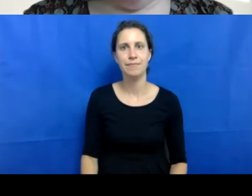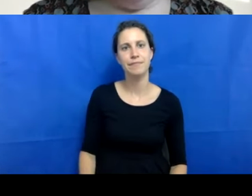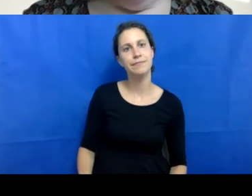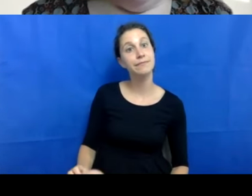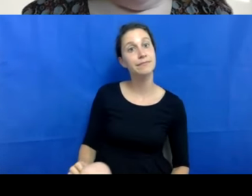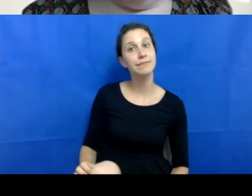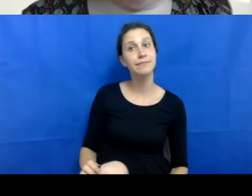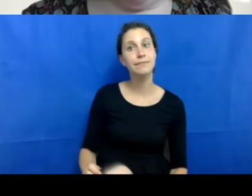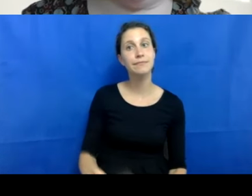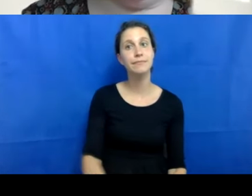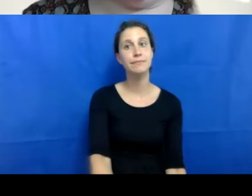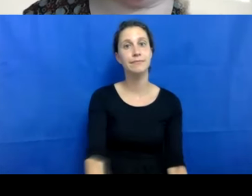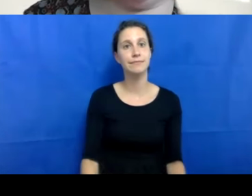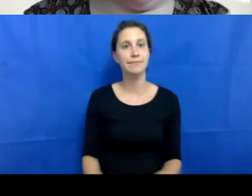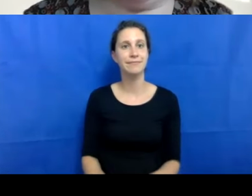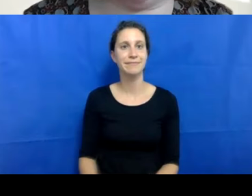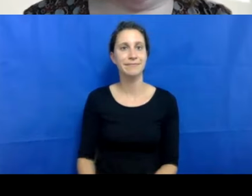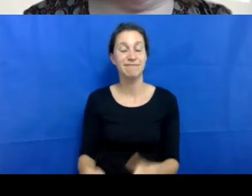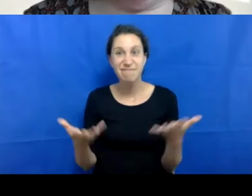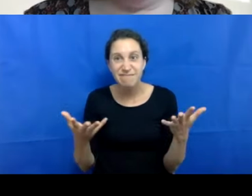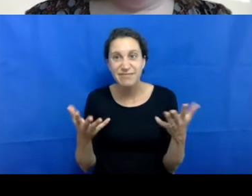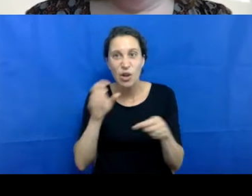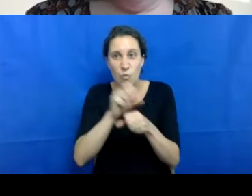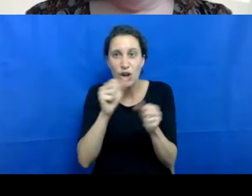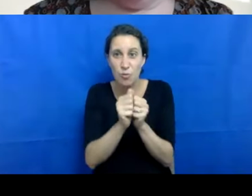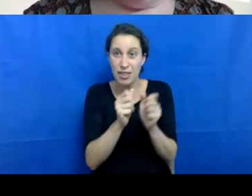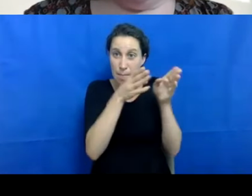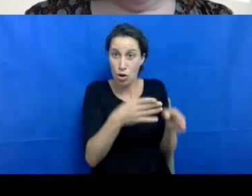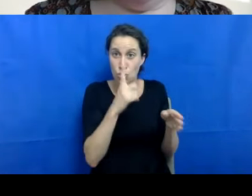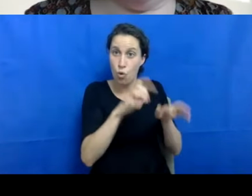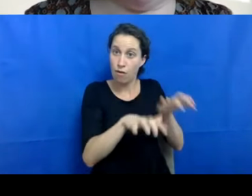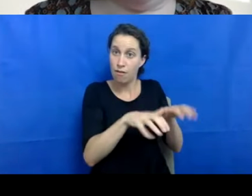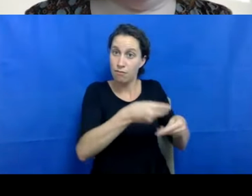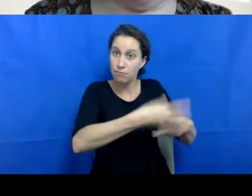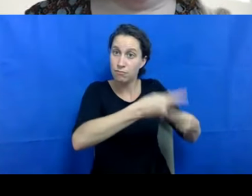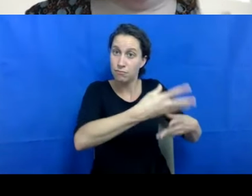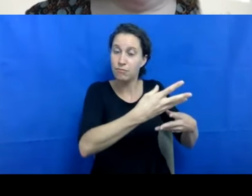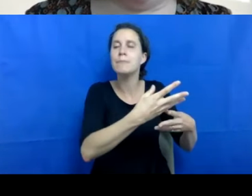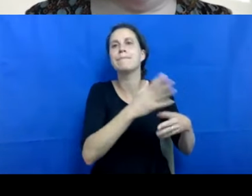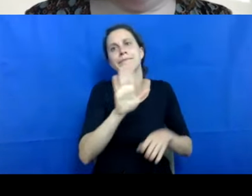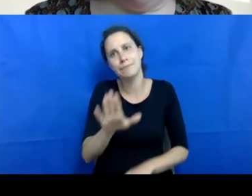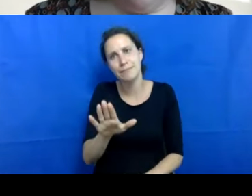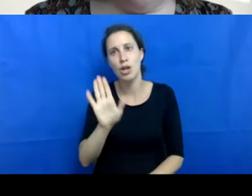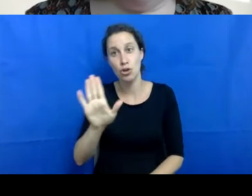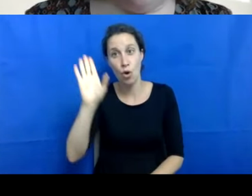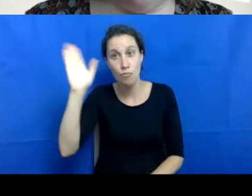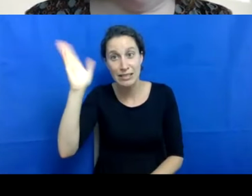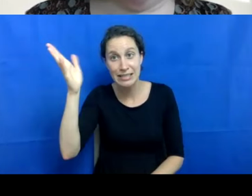Here are a few tips when working with captioners. Be sure to present at a steady pace.